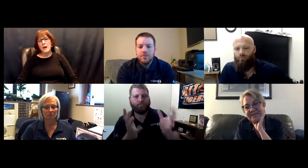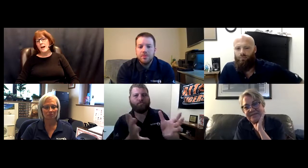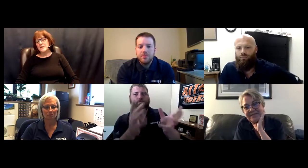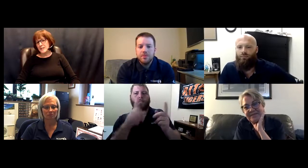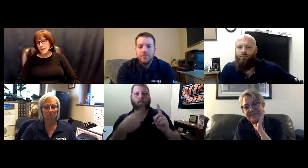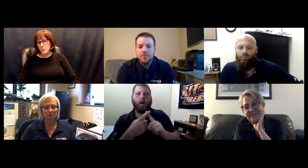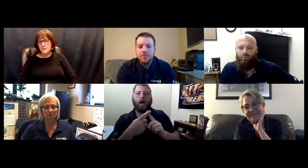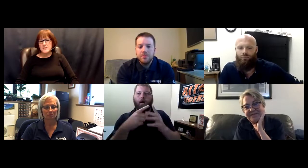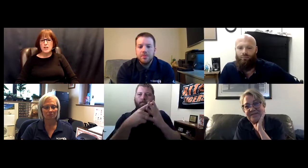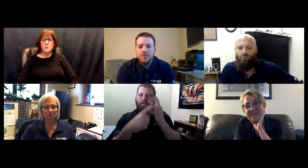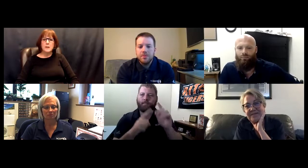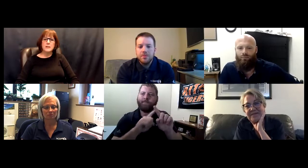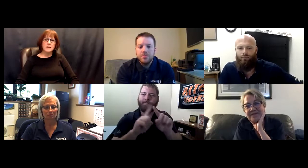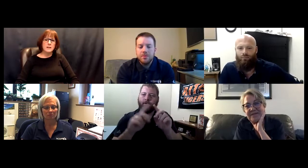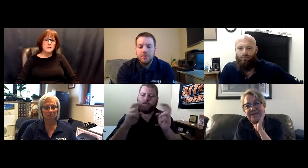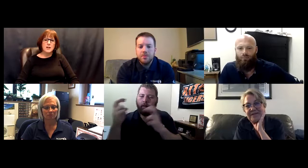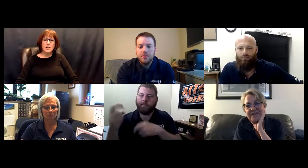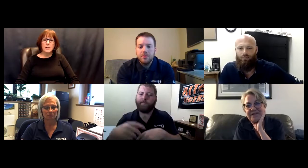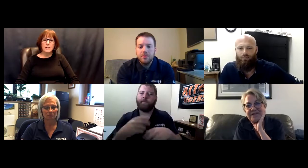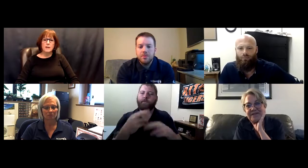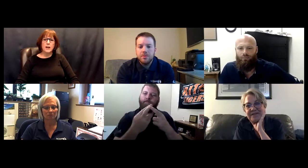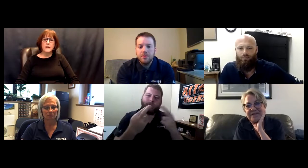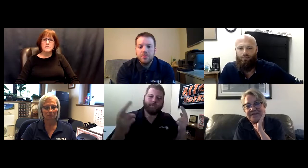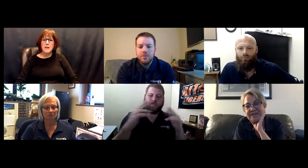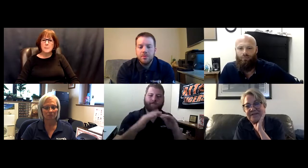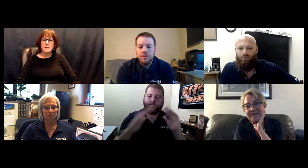I sat down with this gentleman and got to talk about a variety of topics and